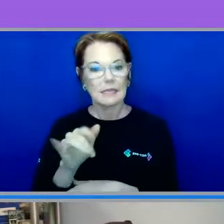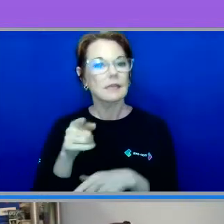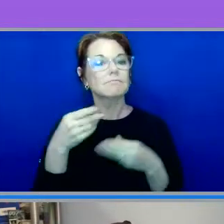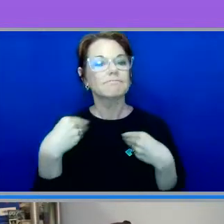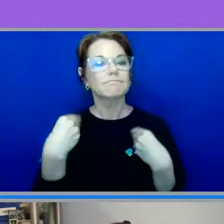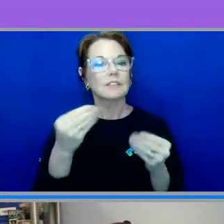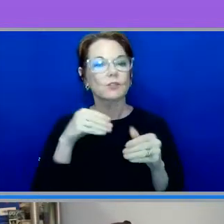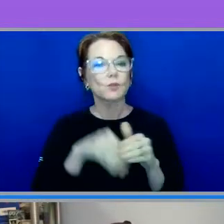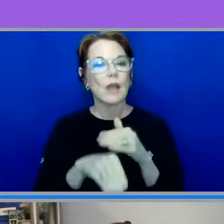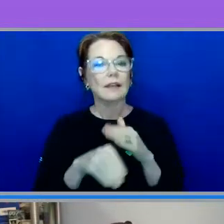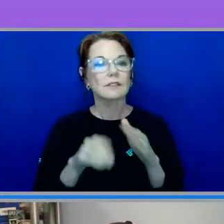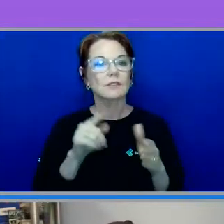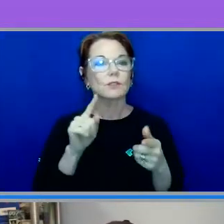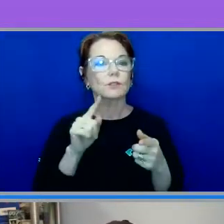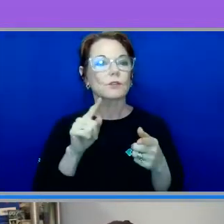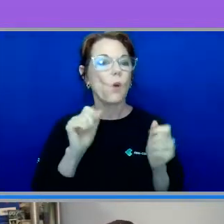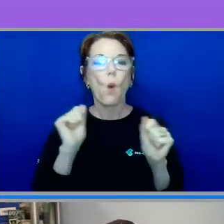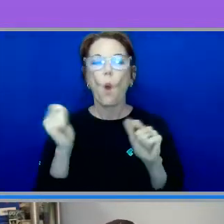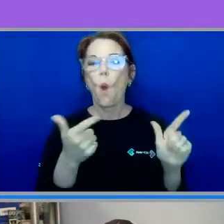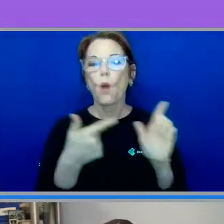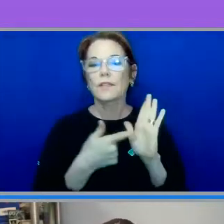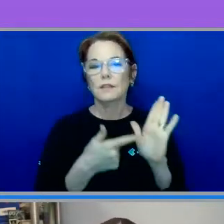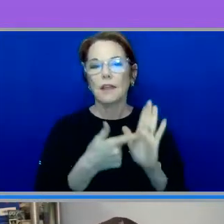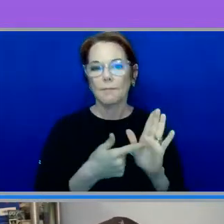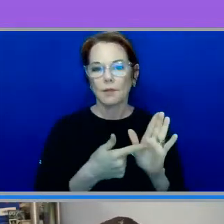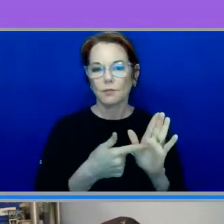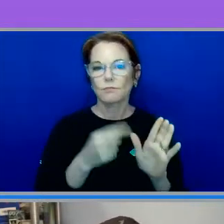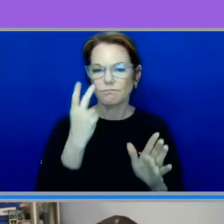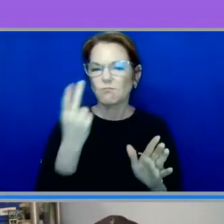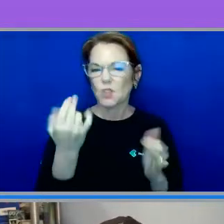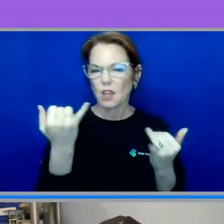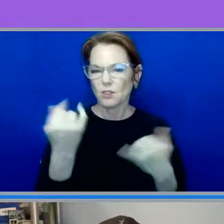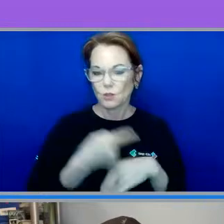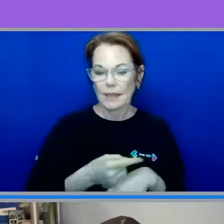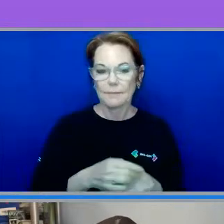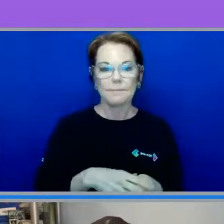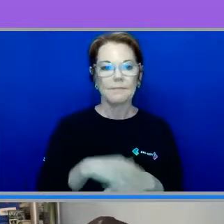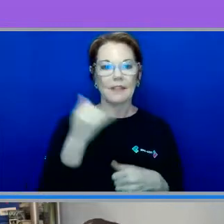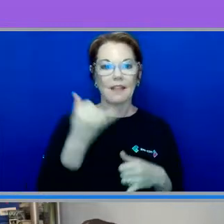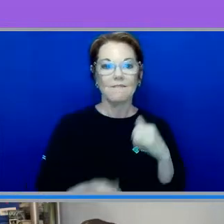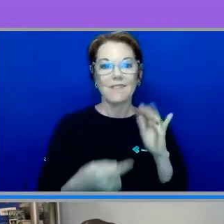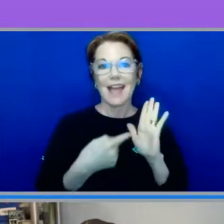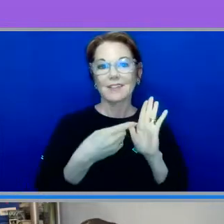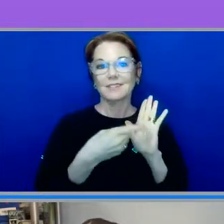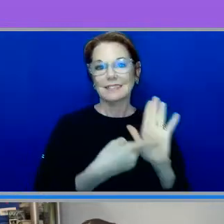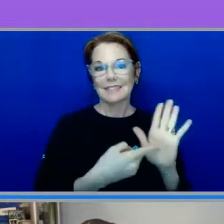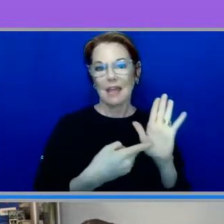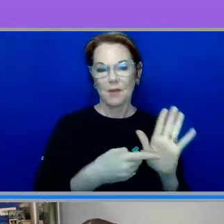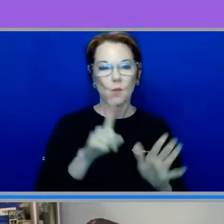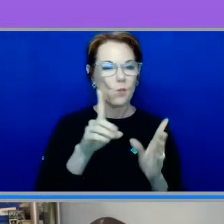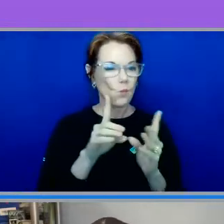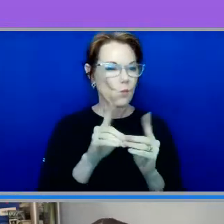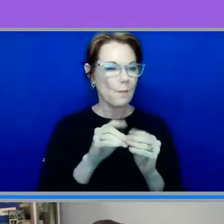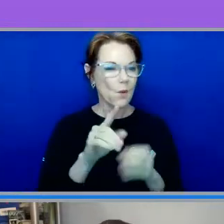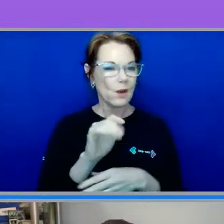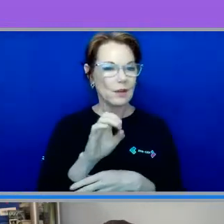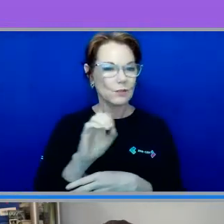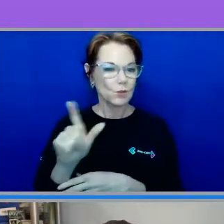that I demonstrated today. All right. Final tool here. Final demo I have one more tool to